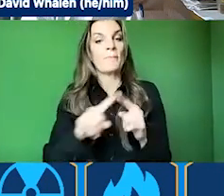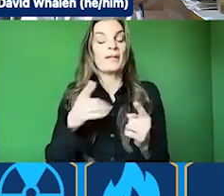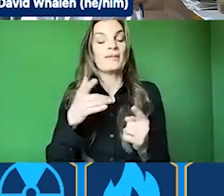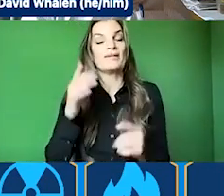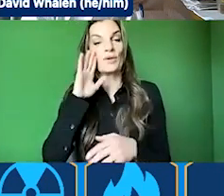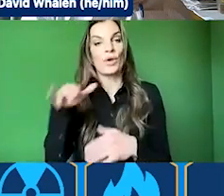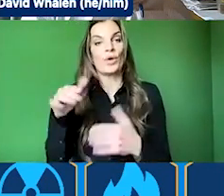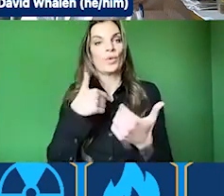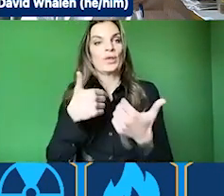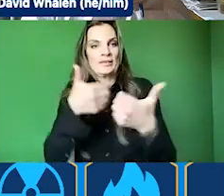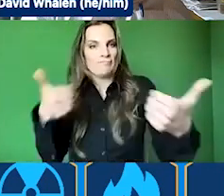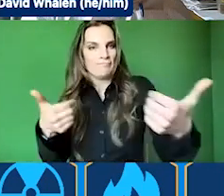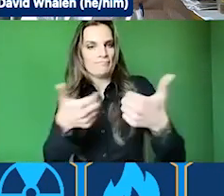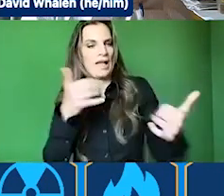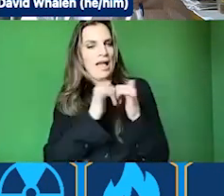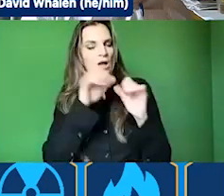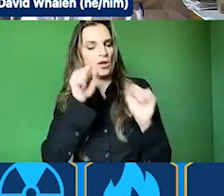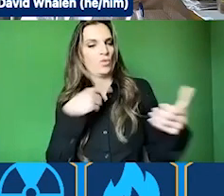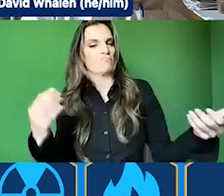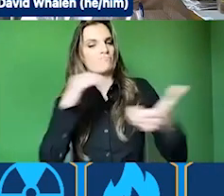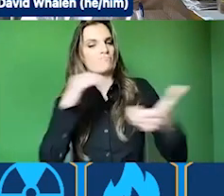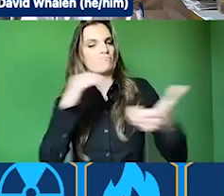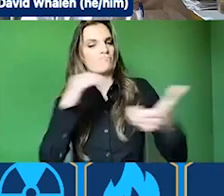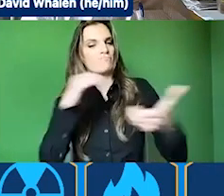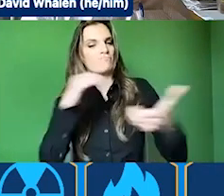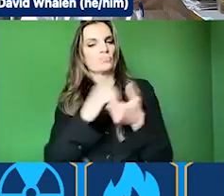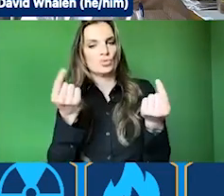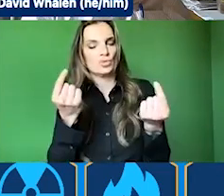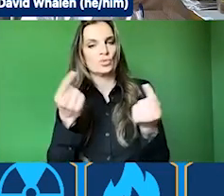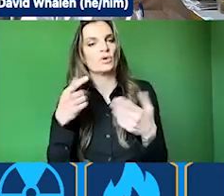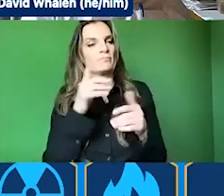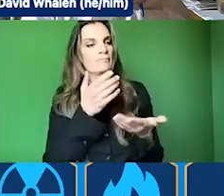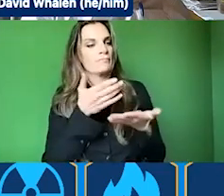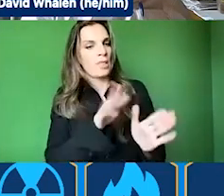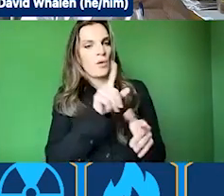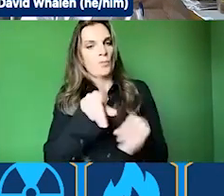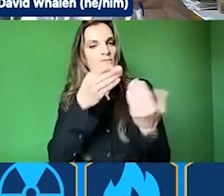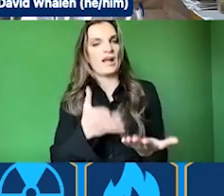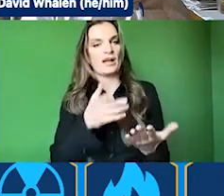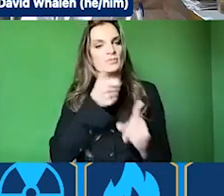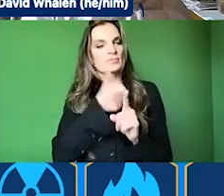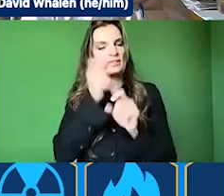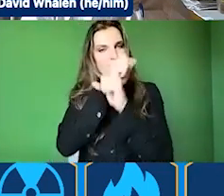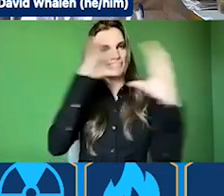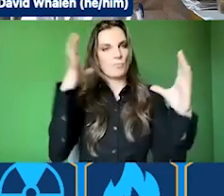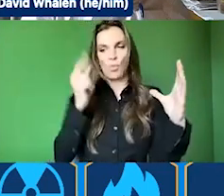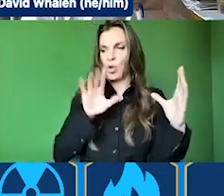sure that providers can have an imagination of what a full disabled life looks like?